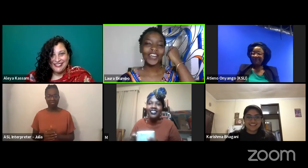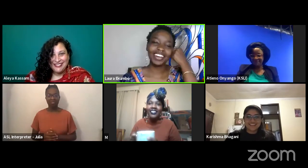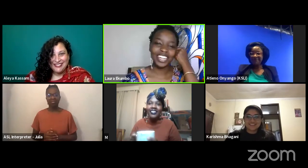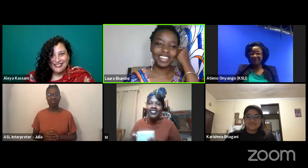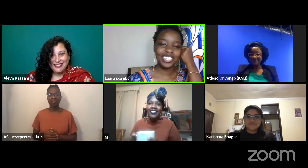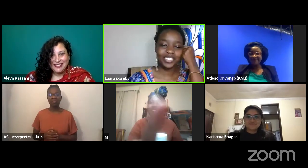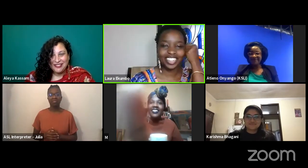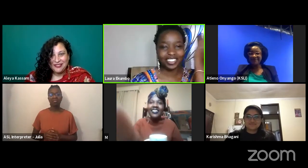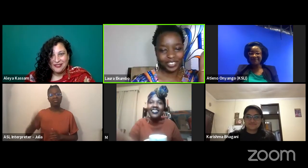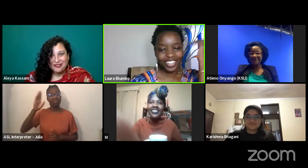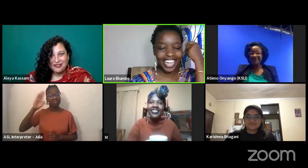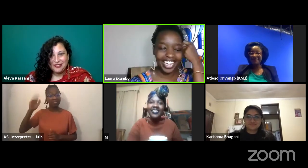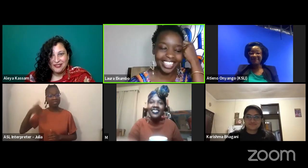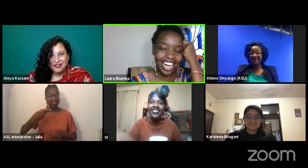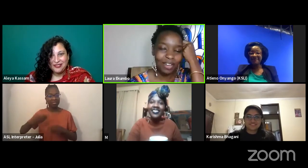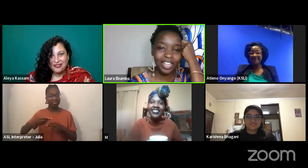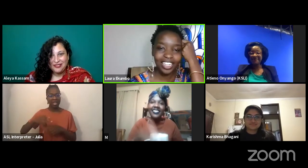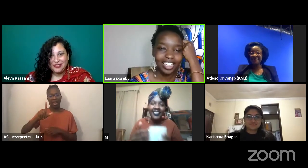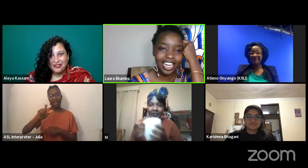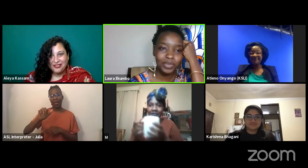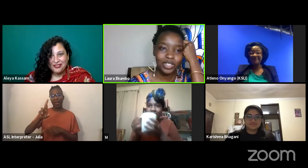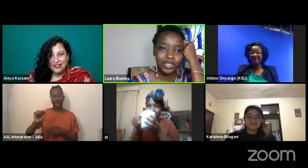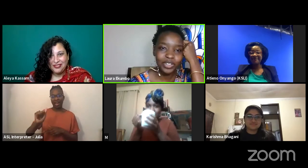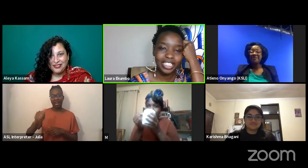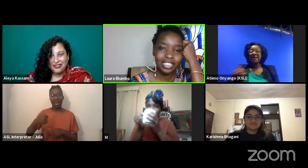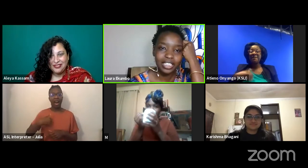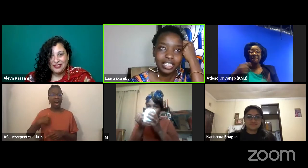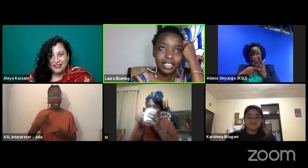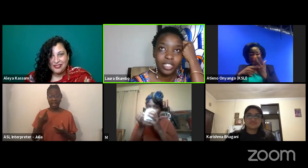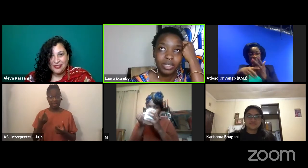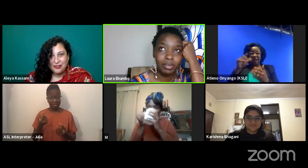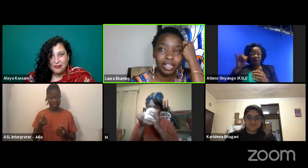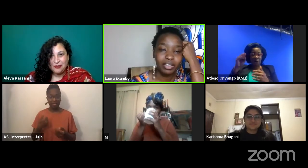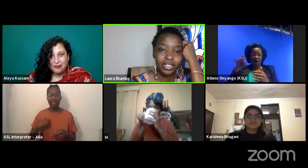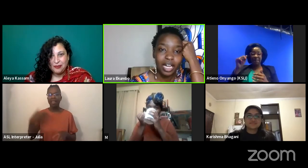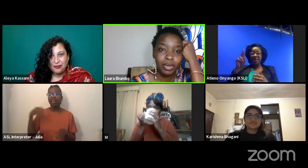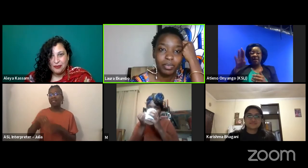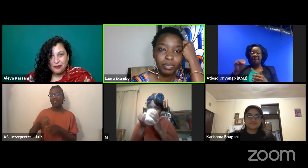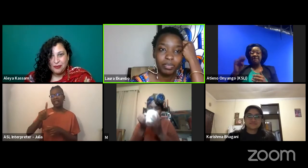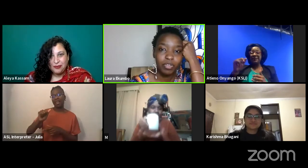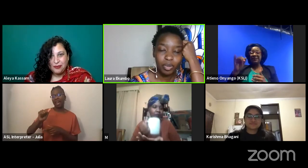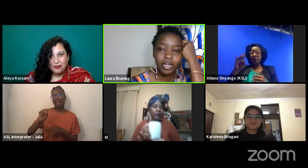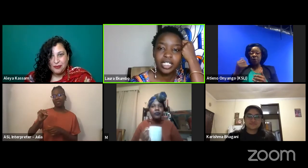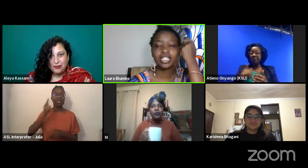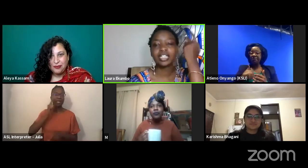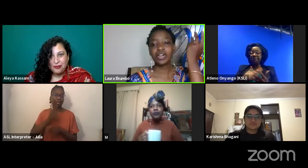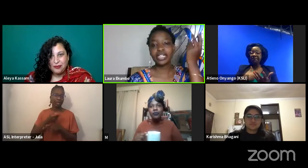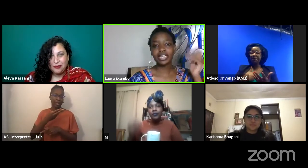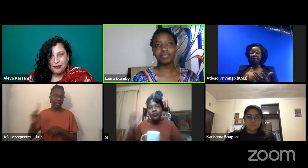Okay hi my name is Laura Ekumbo and I'm the L in the LAM Sisterhood. What is my background? I'm a performing artist and a writer,